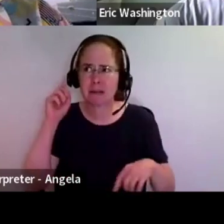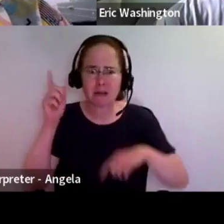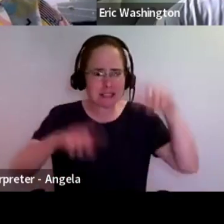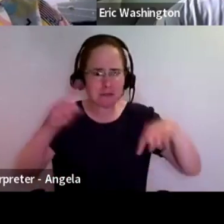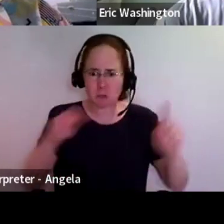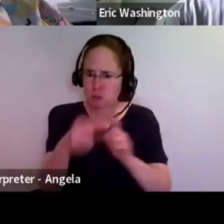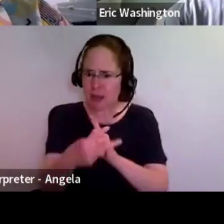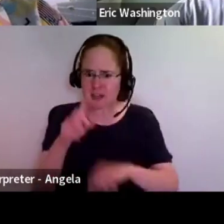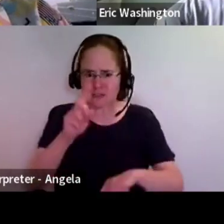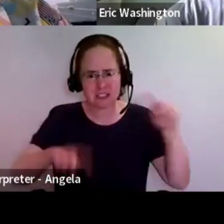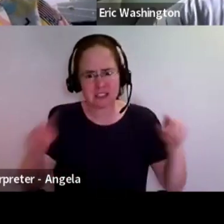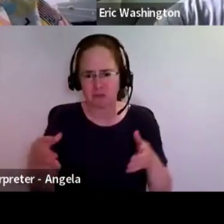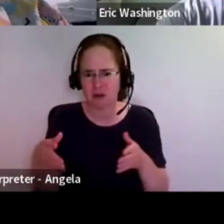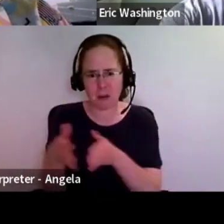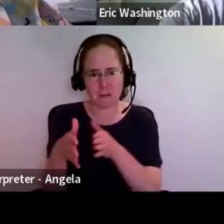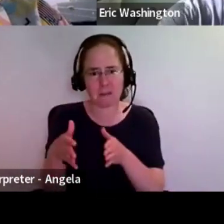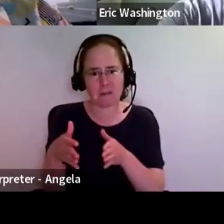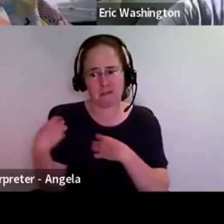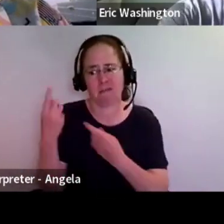the different paths that people have taken. Thank you.